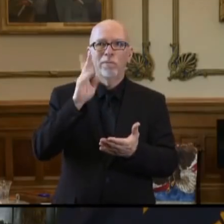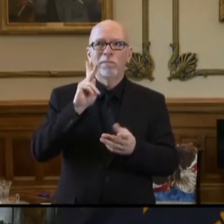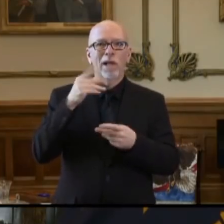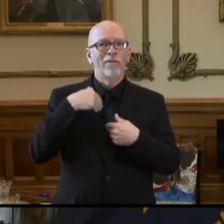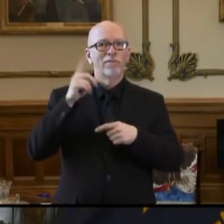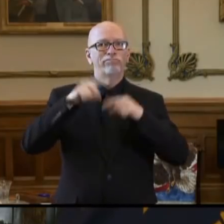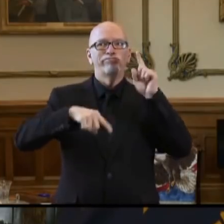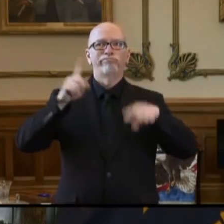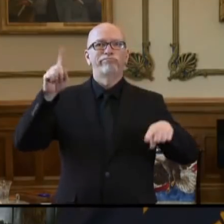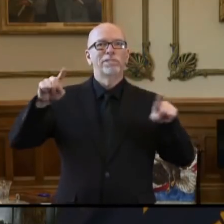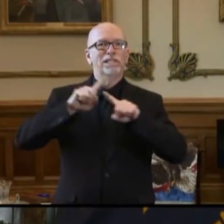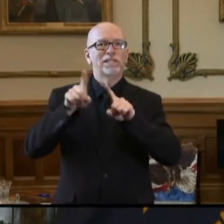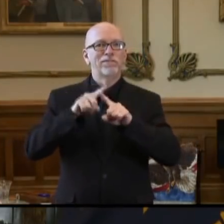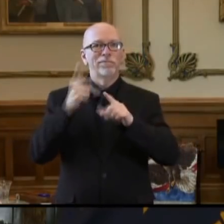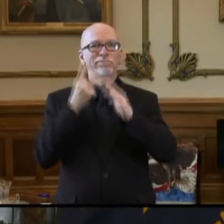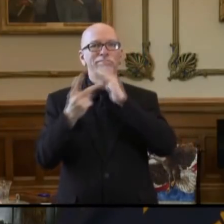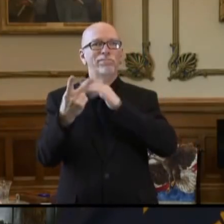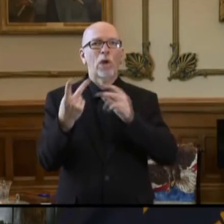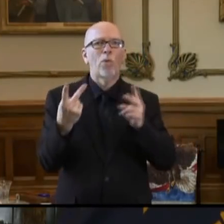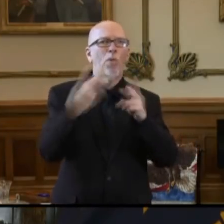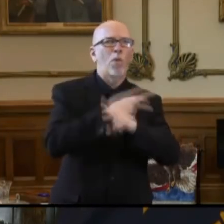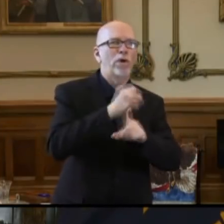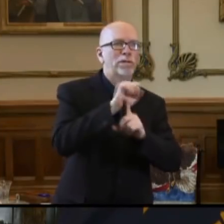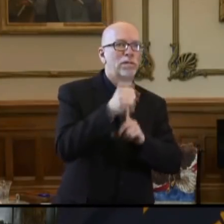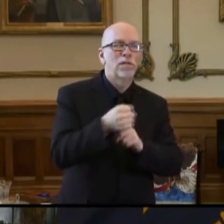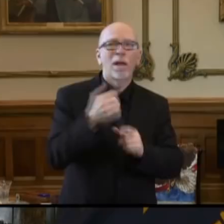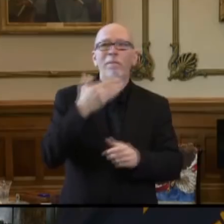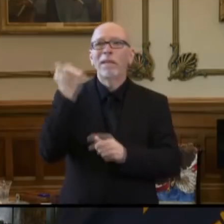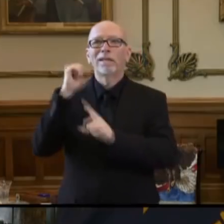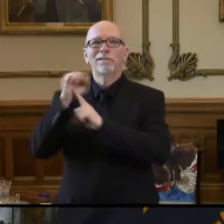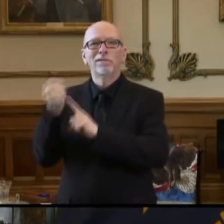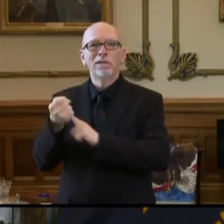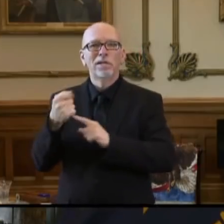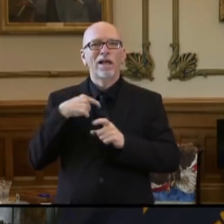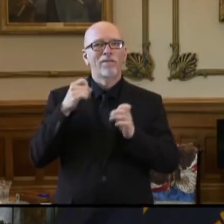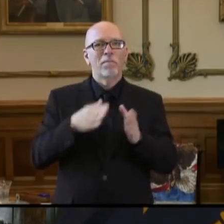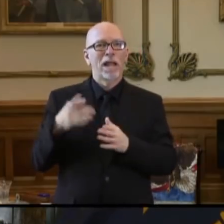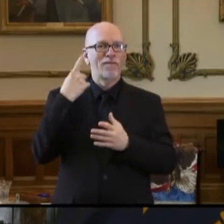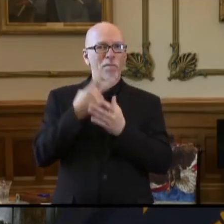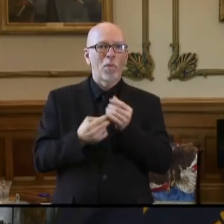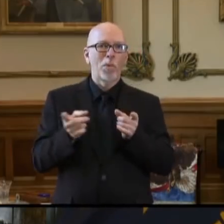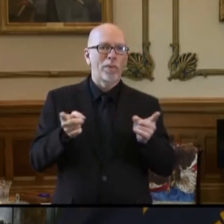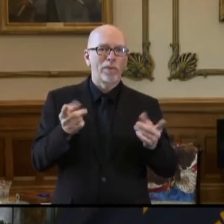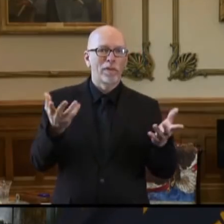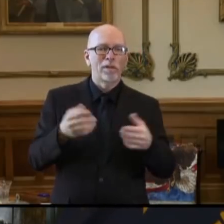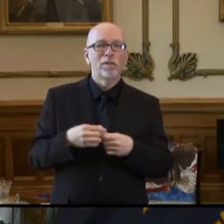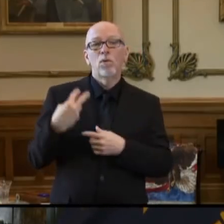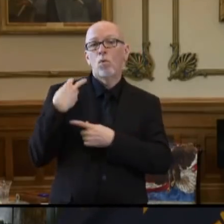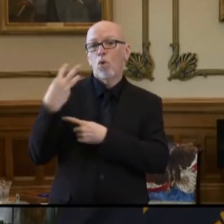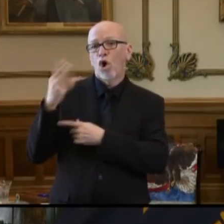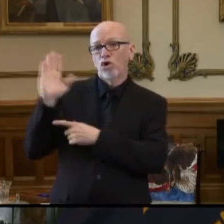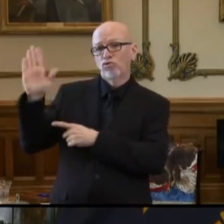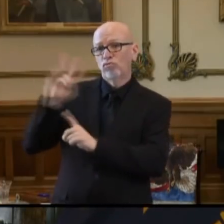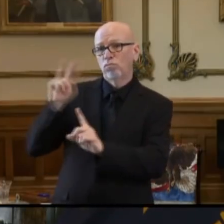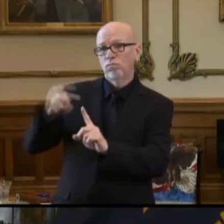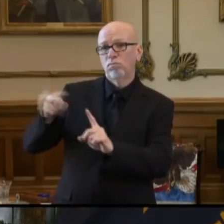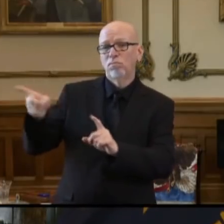MODELS AND AS YOU CAN IMAGINE IN SOMETHING THIS NEW THERE'S GOING TO BE A WIDE RANGE OF WORST CASE SCENARIO AND BEST